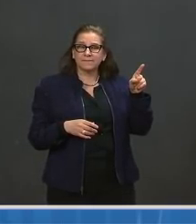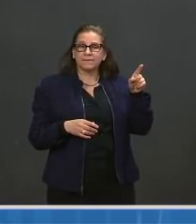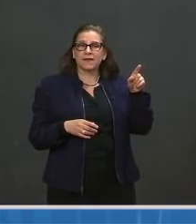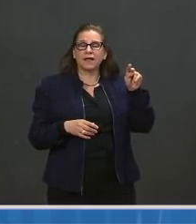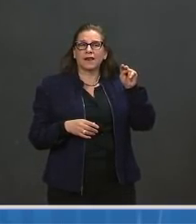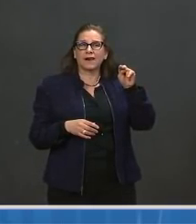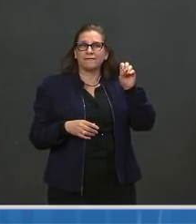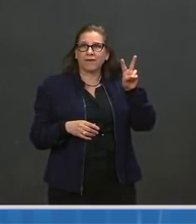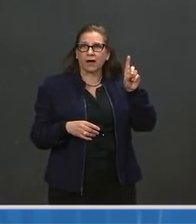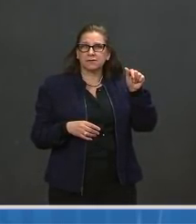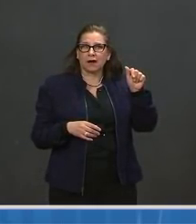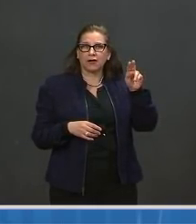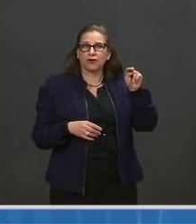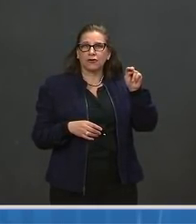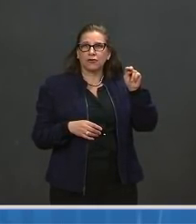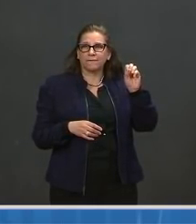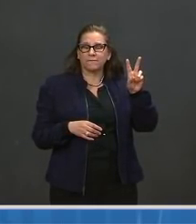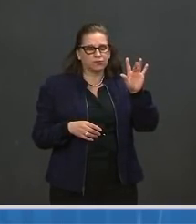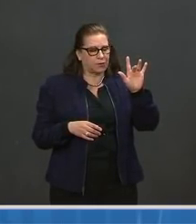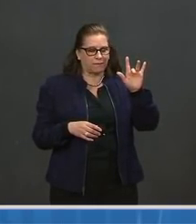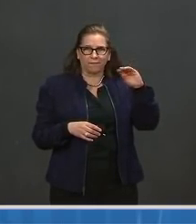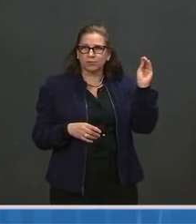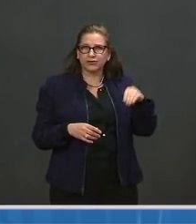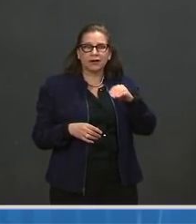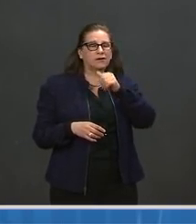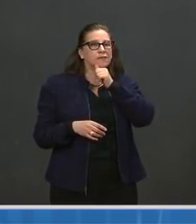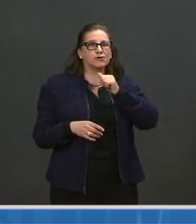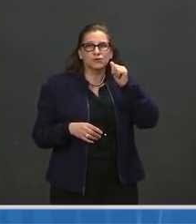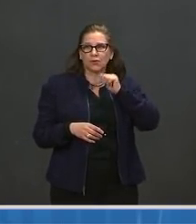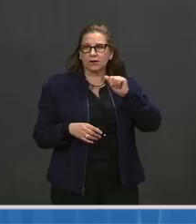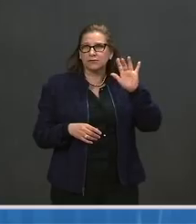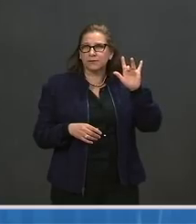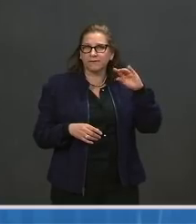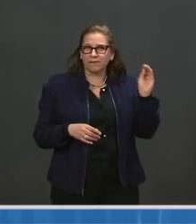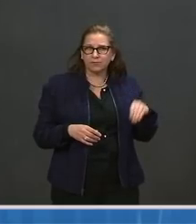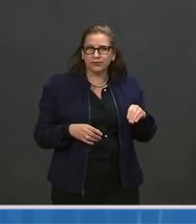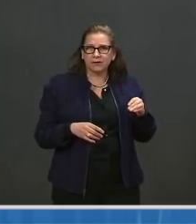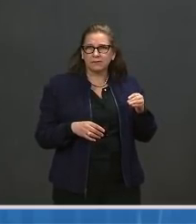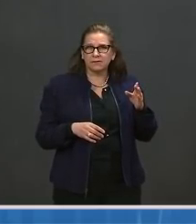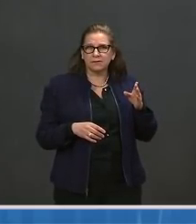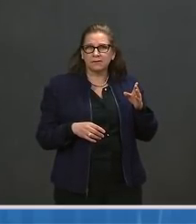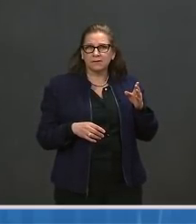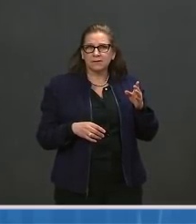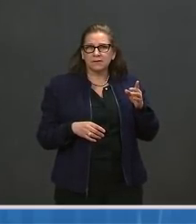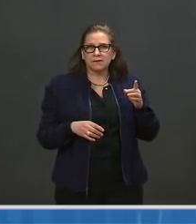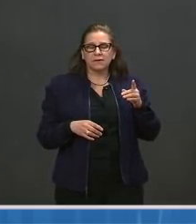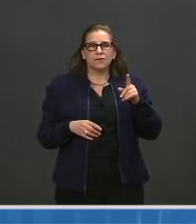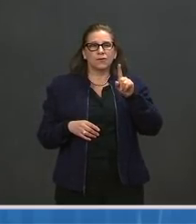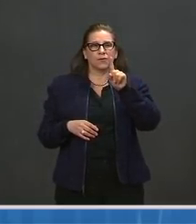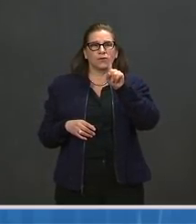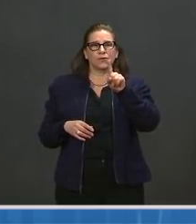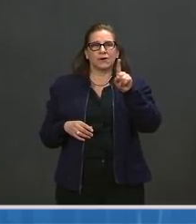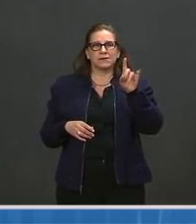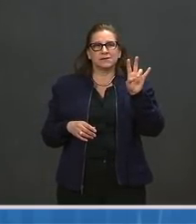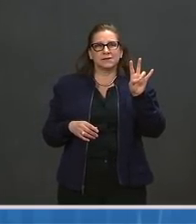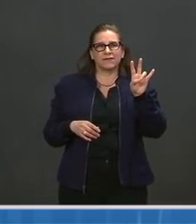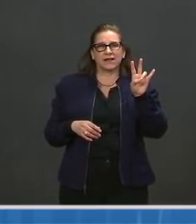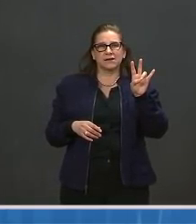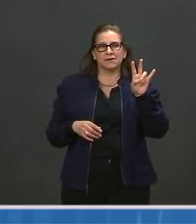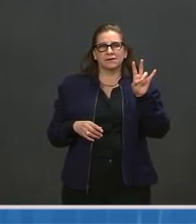And the B117 variant is estimated to be responsible for 9 percent of cases in New Jersey and 8 percent in Florida.